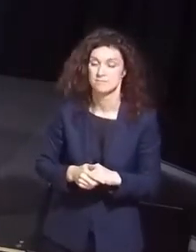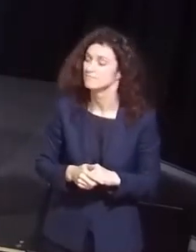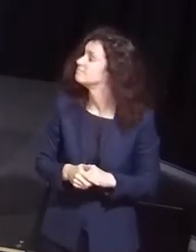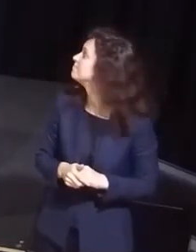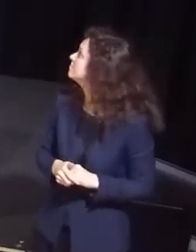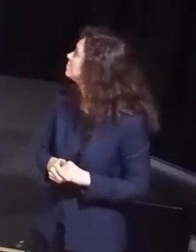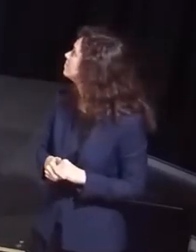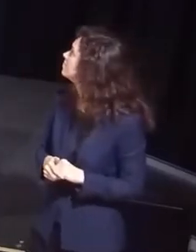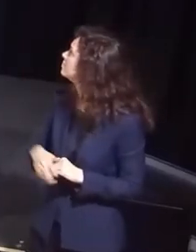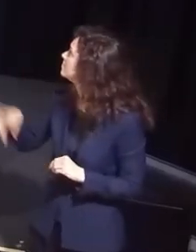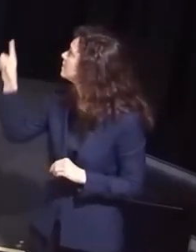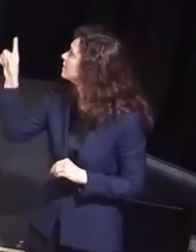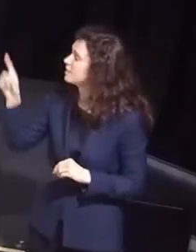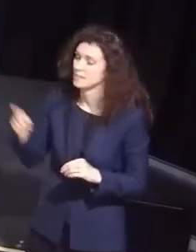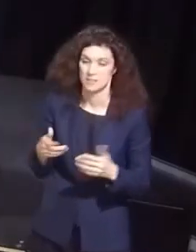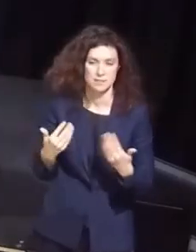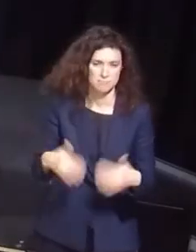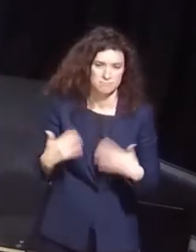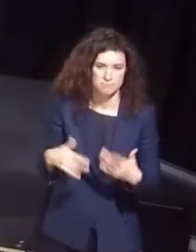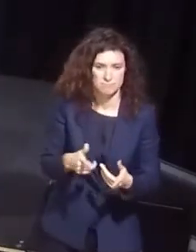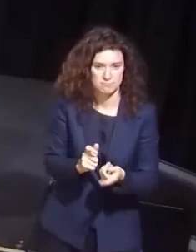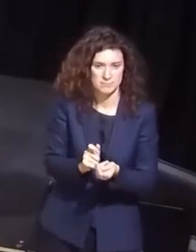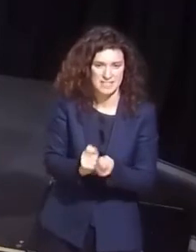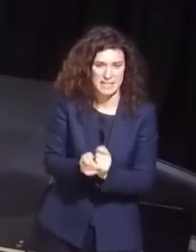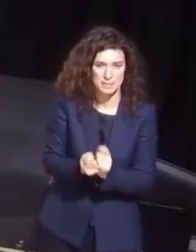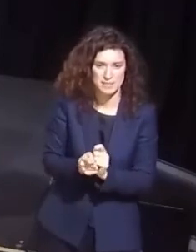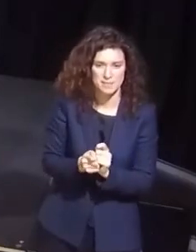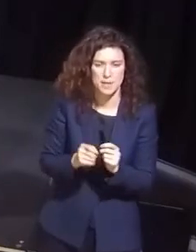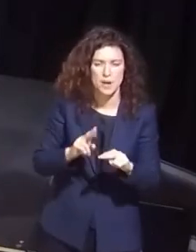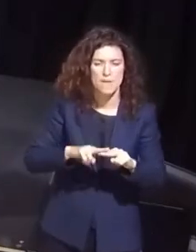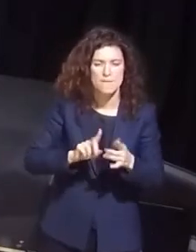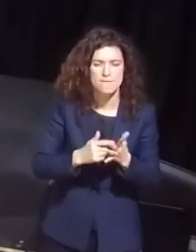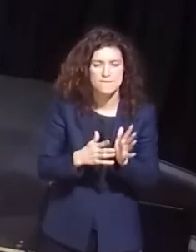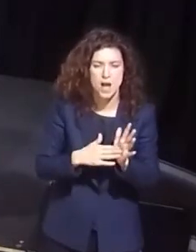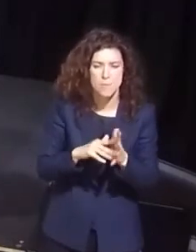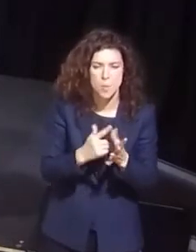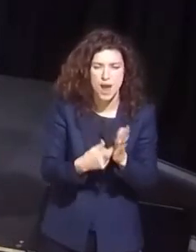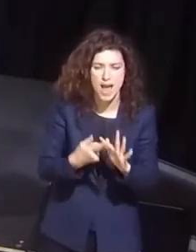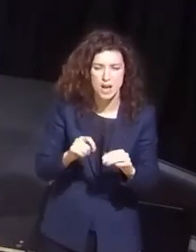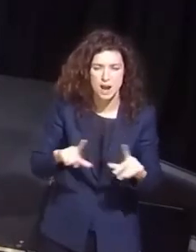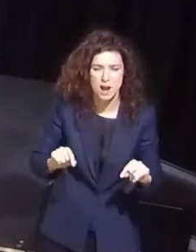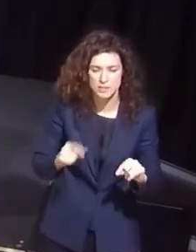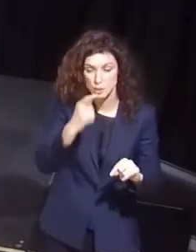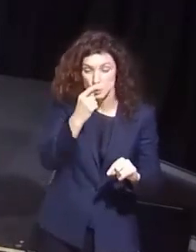This was the amazing adaptive firmware card in use, where you could play Ms. Pac-Man.